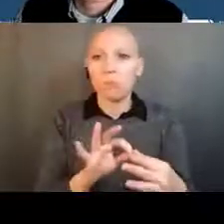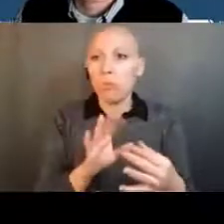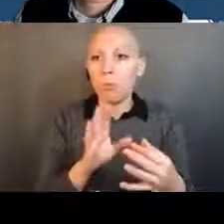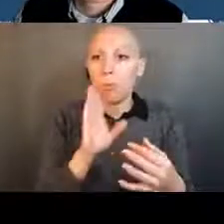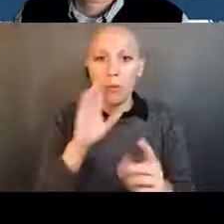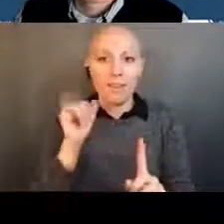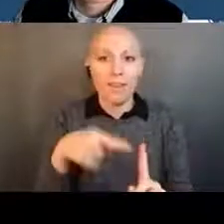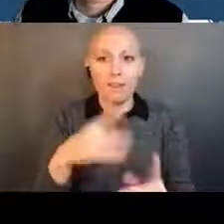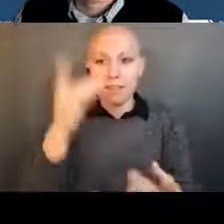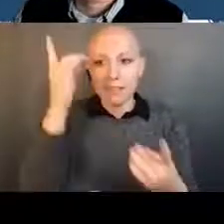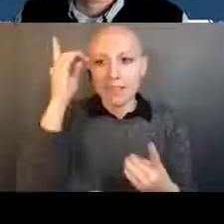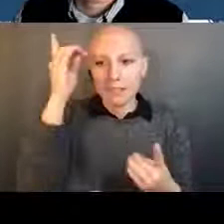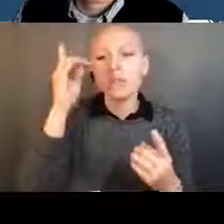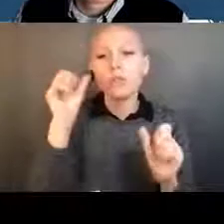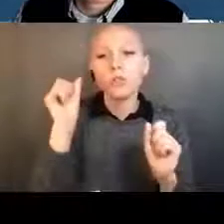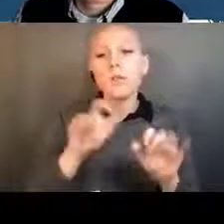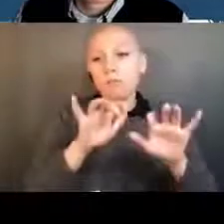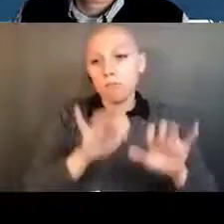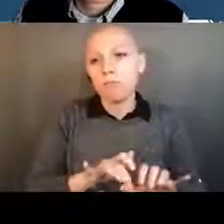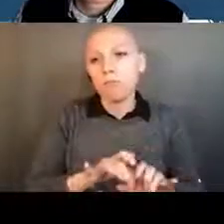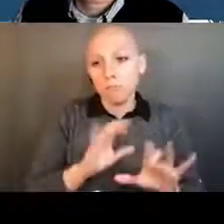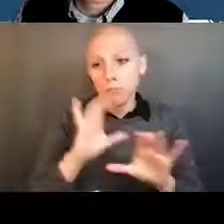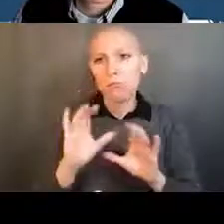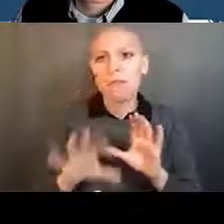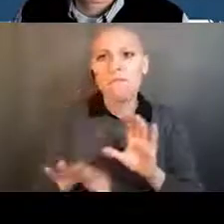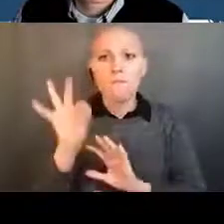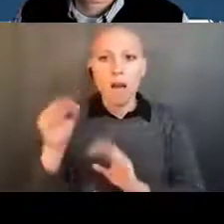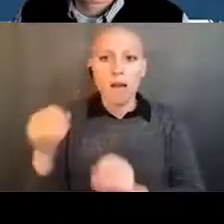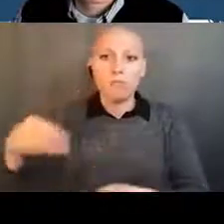You would also need to know who you should contact.